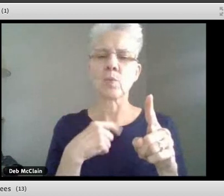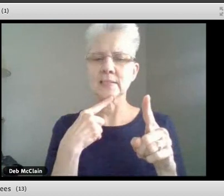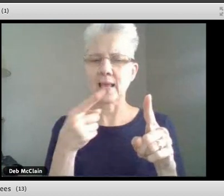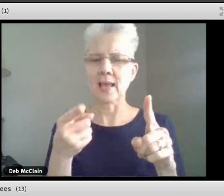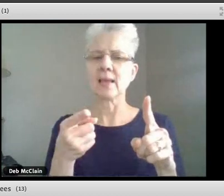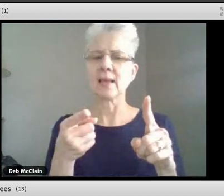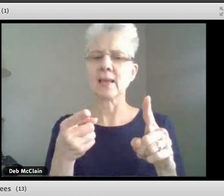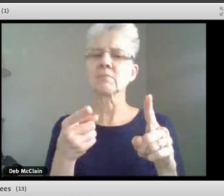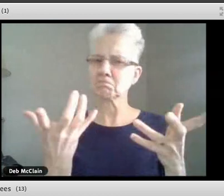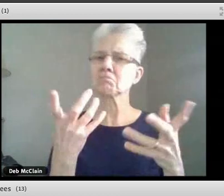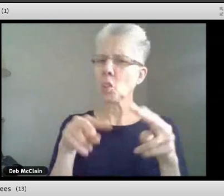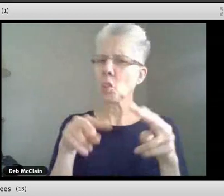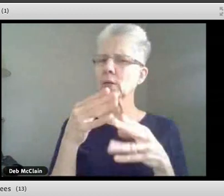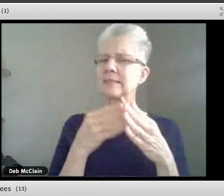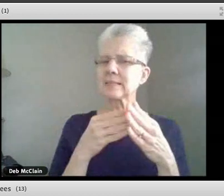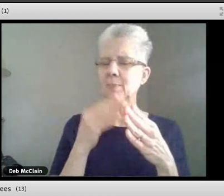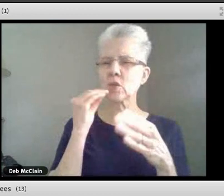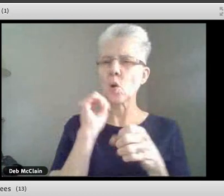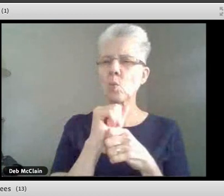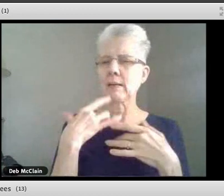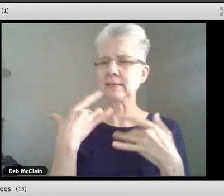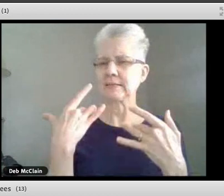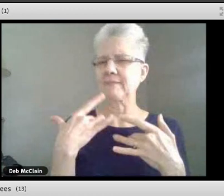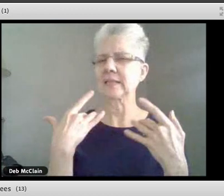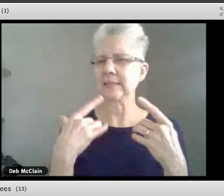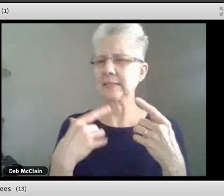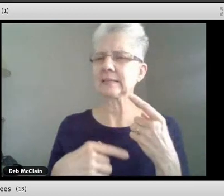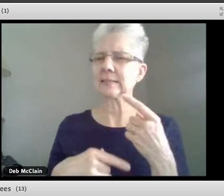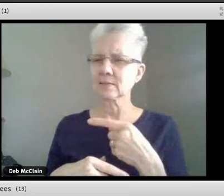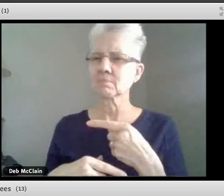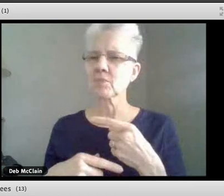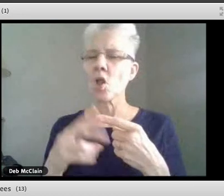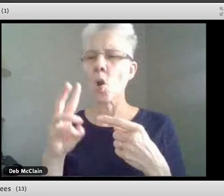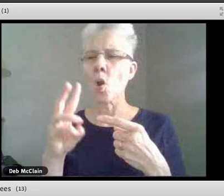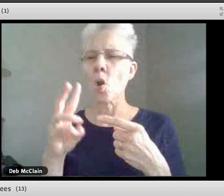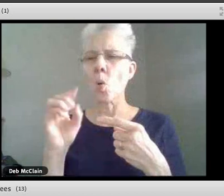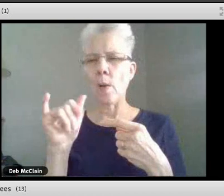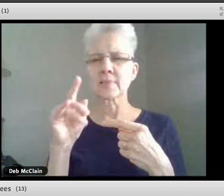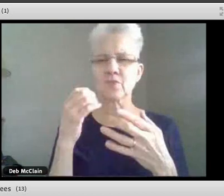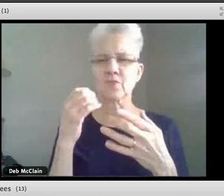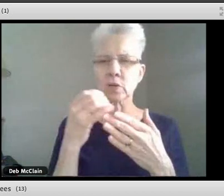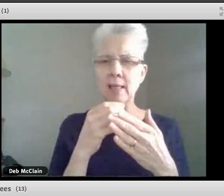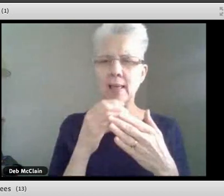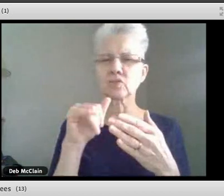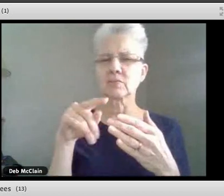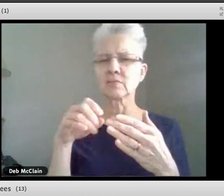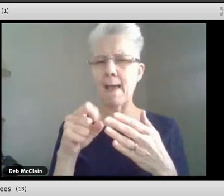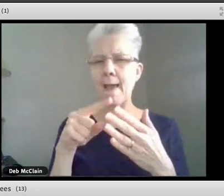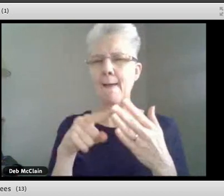There's websites for collections of apps that you can look at, and then this is just a bonus here.